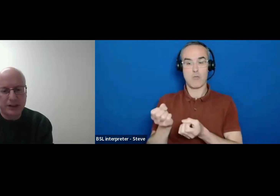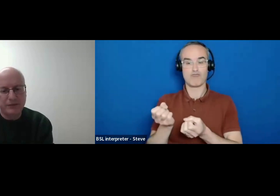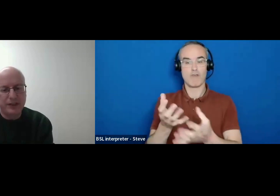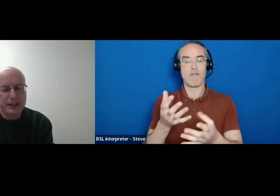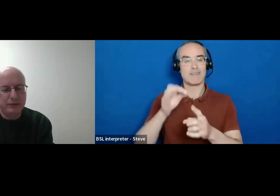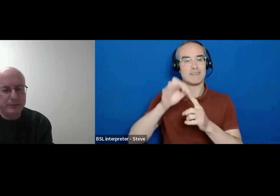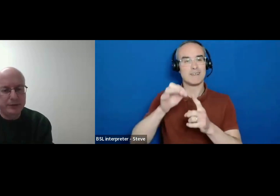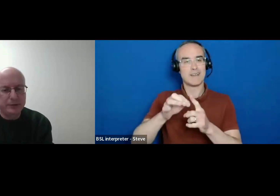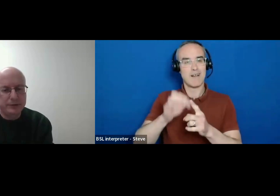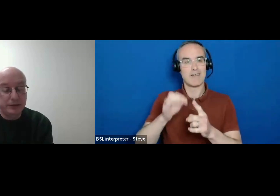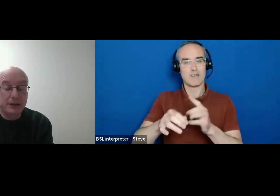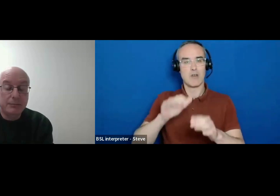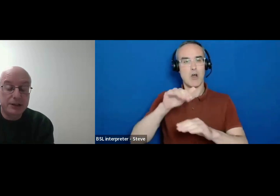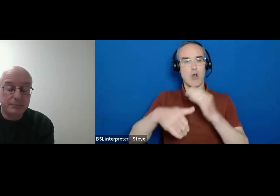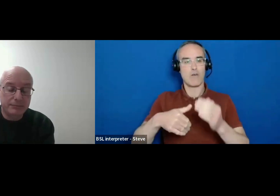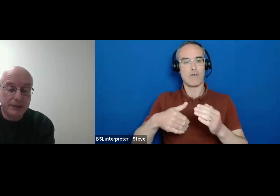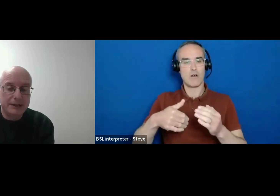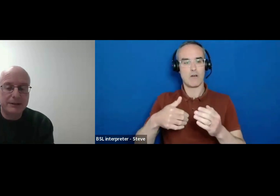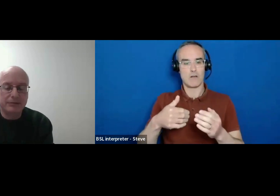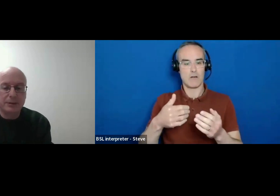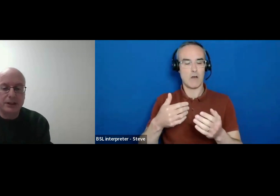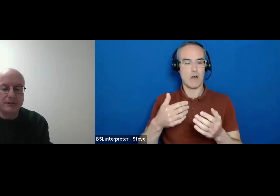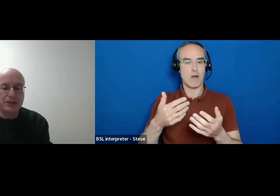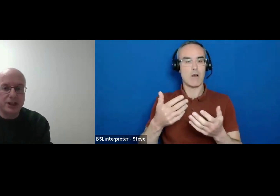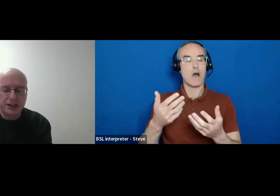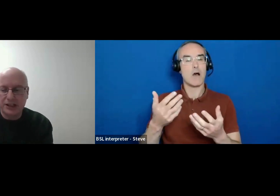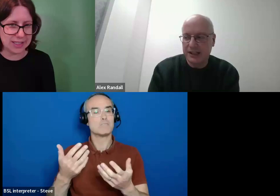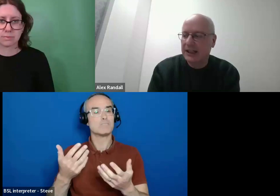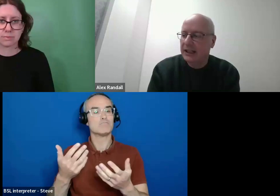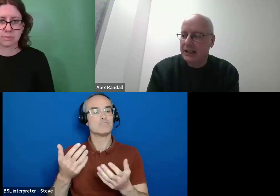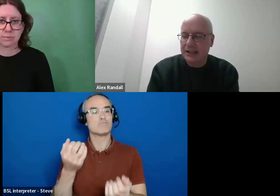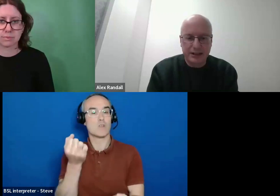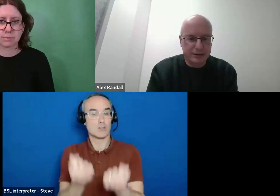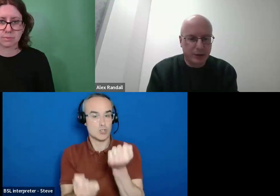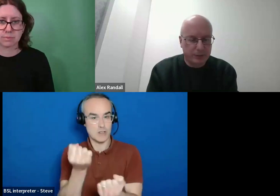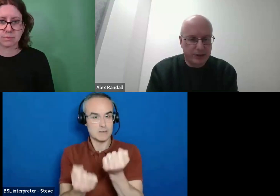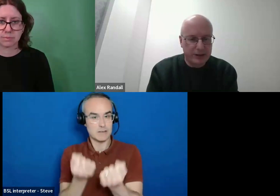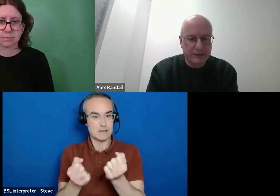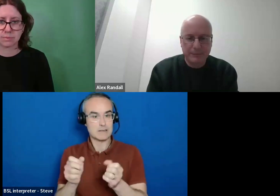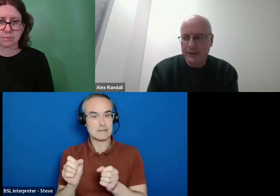parts of the criminal... Sorry different parts of the justice system operate.